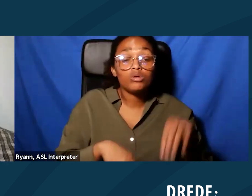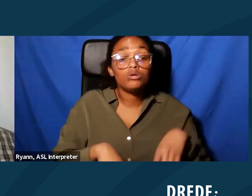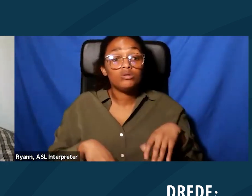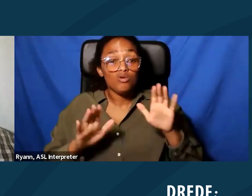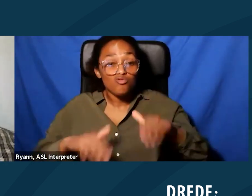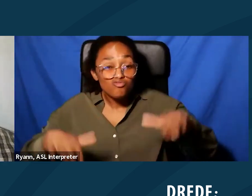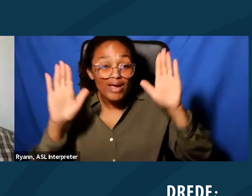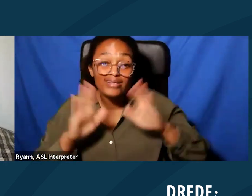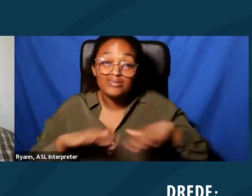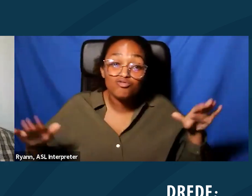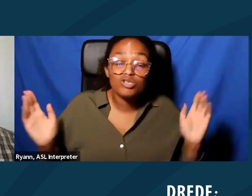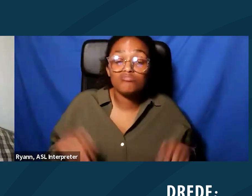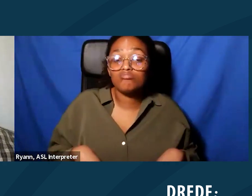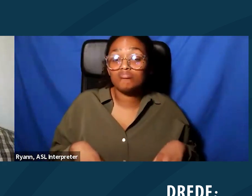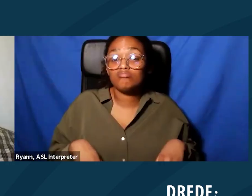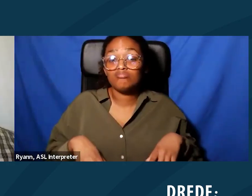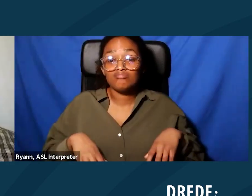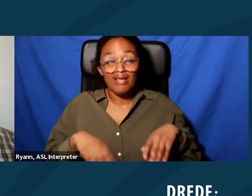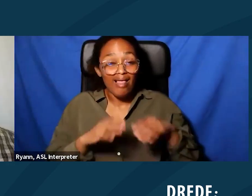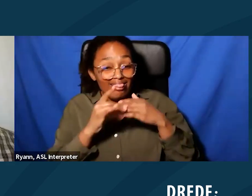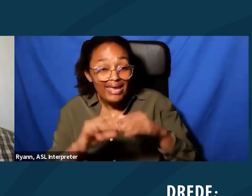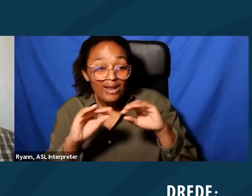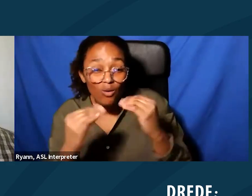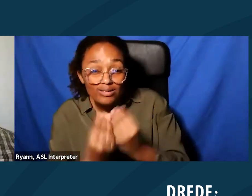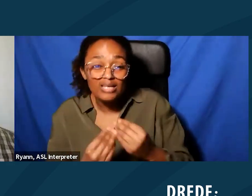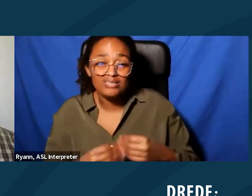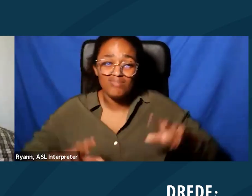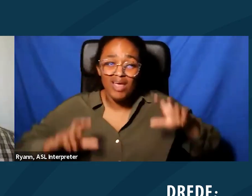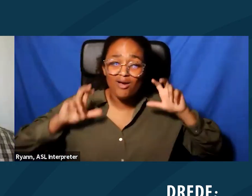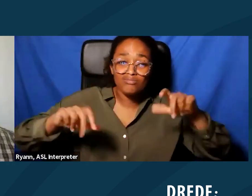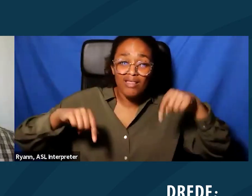and contribute to this country every single day.